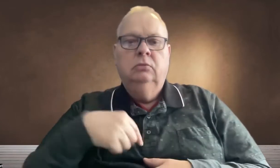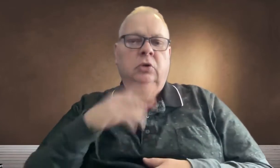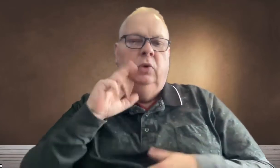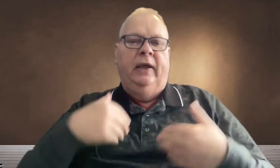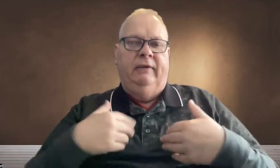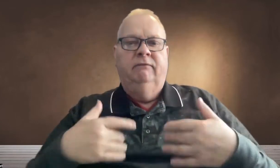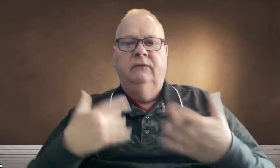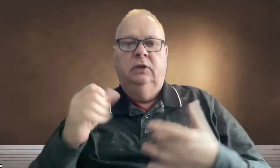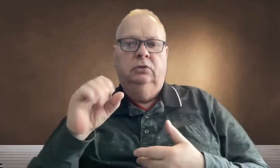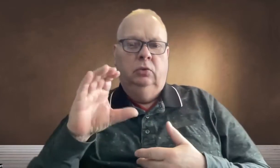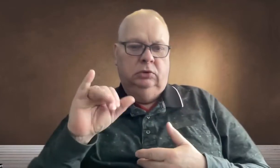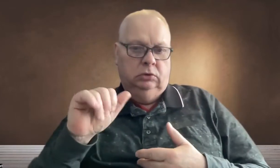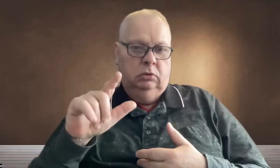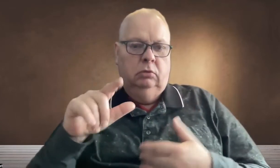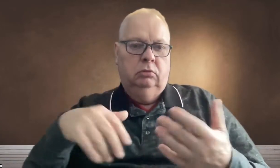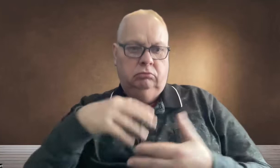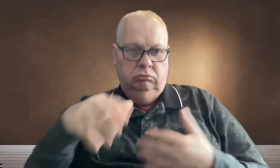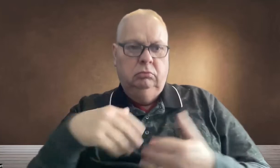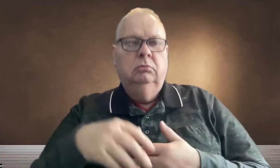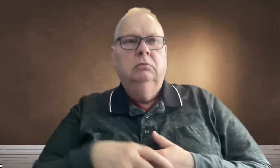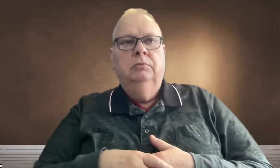we will have a social.